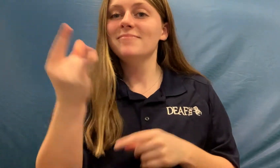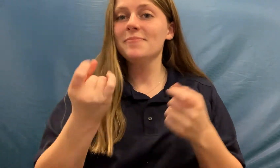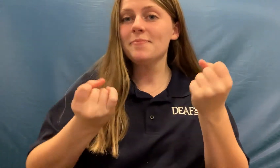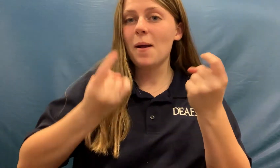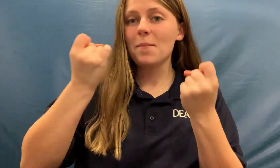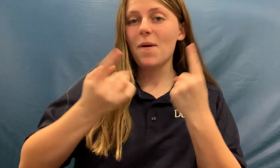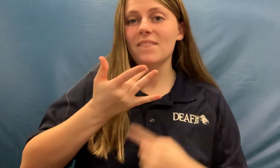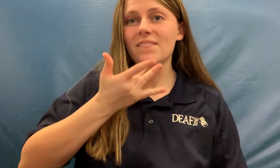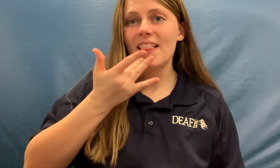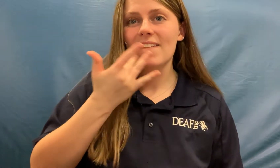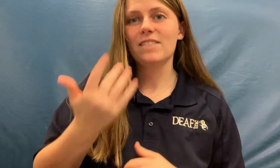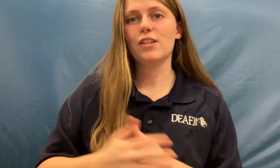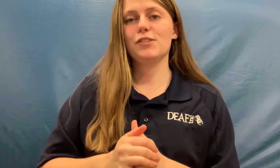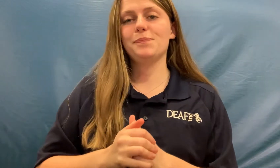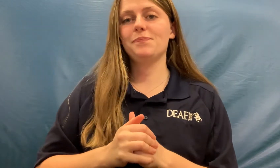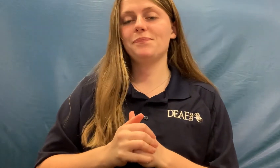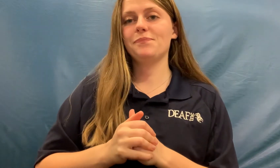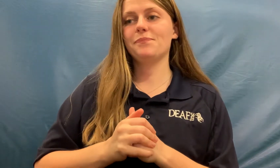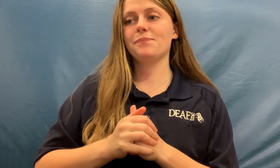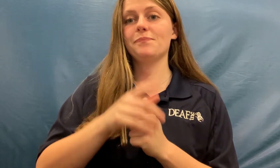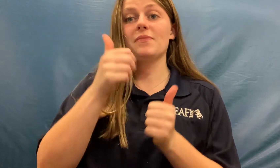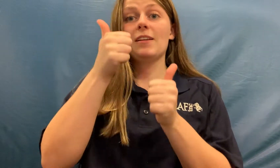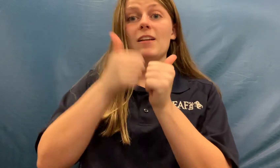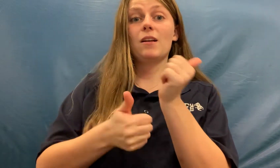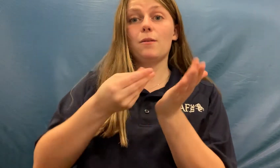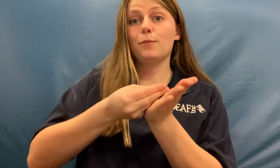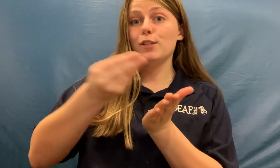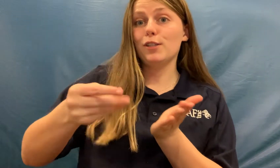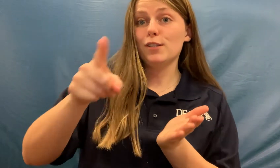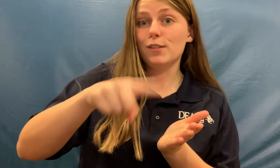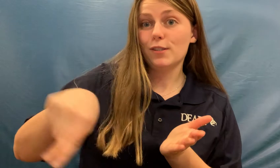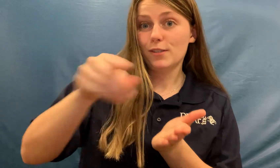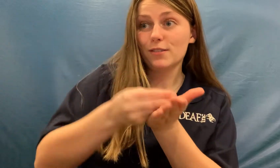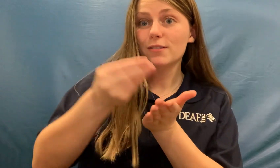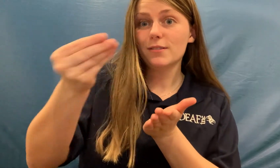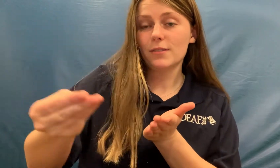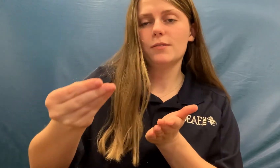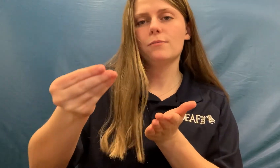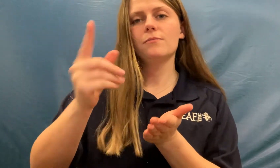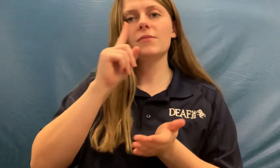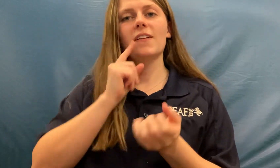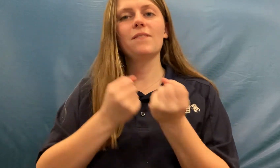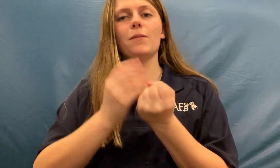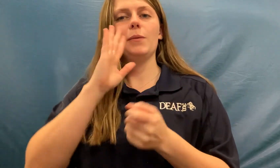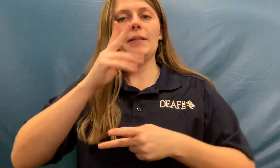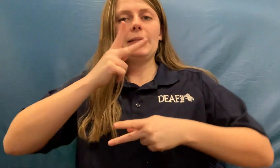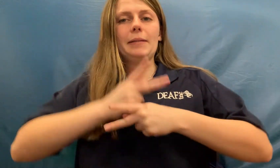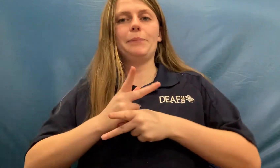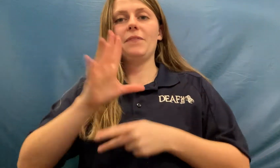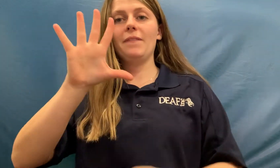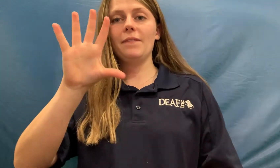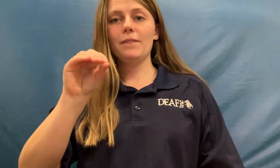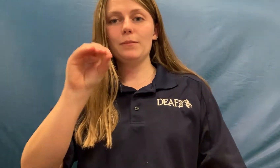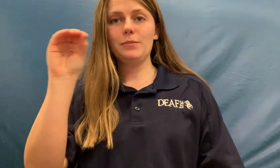For every purchase, DEAF, Inc. will receive 50% of the proceeds.